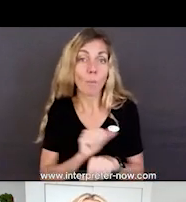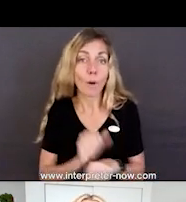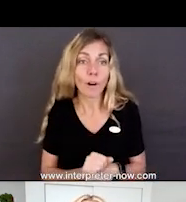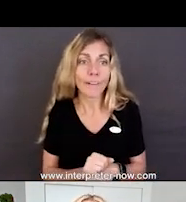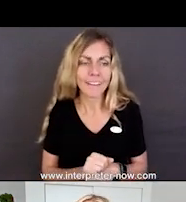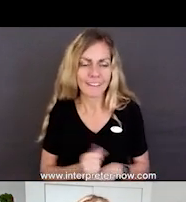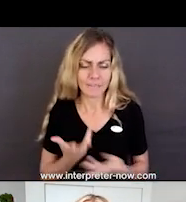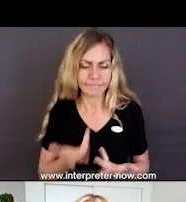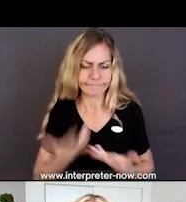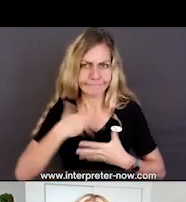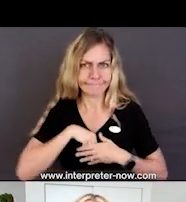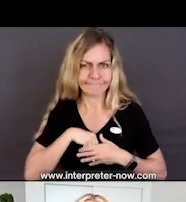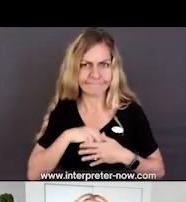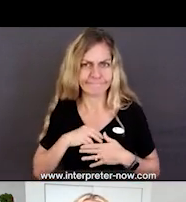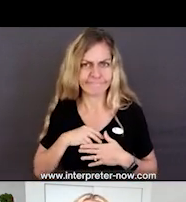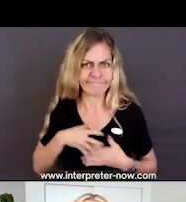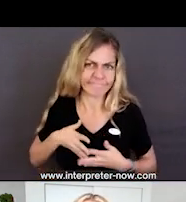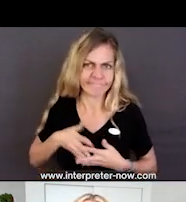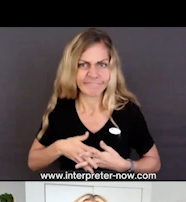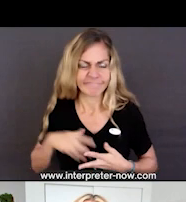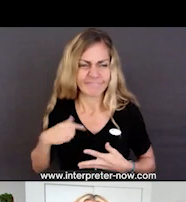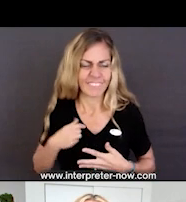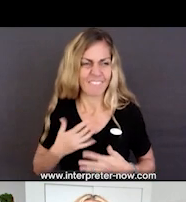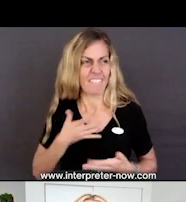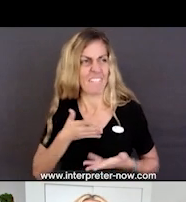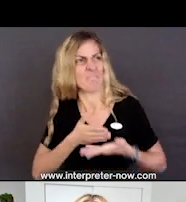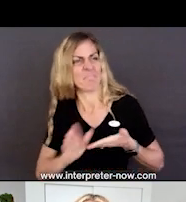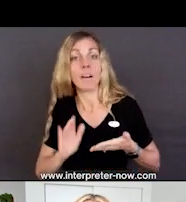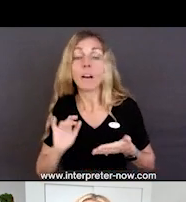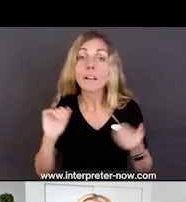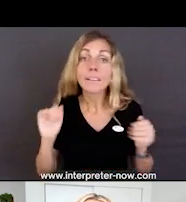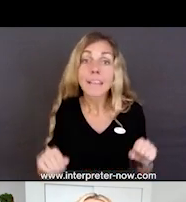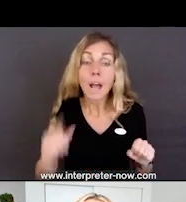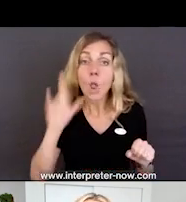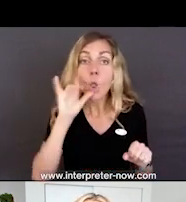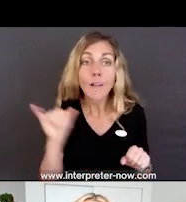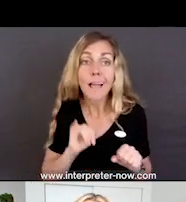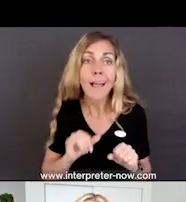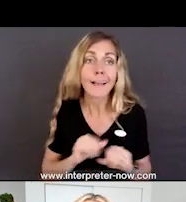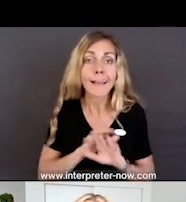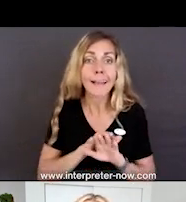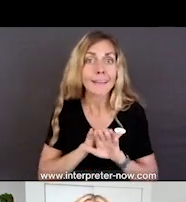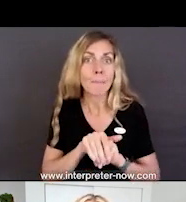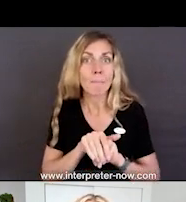The internalization of exclusion, it can come through an imposter syndrome.